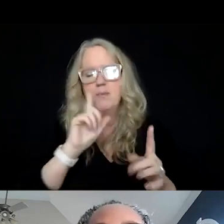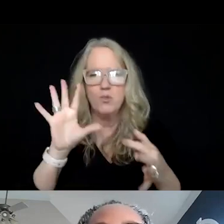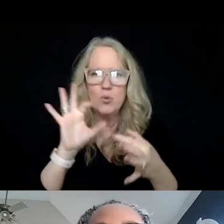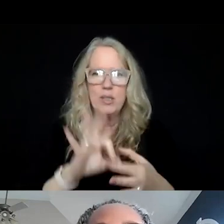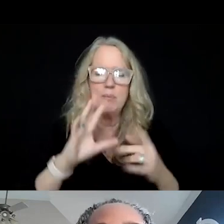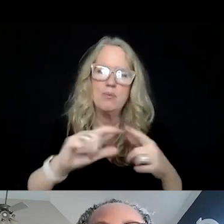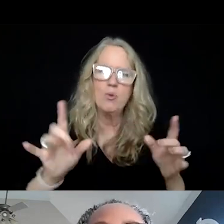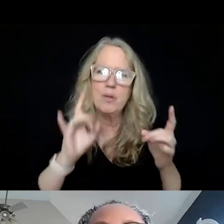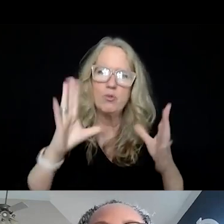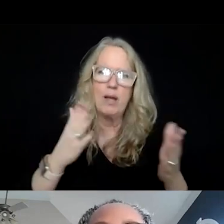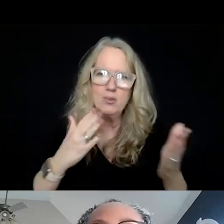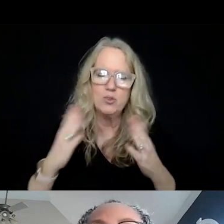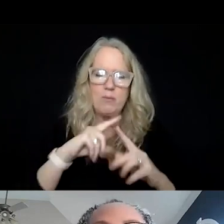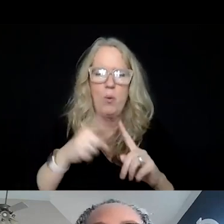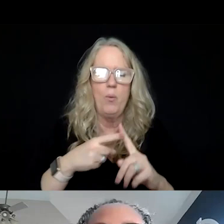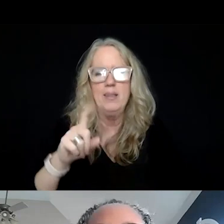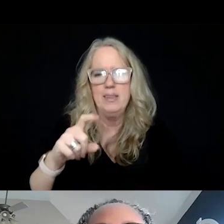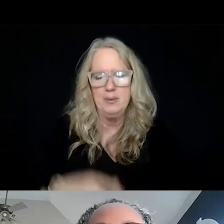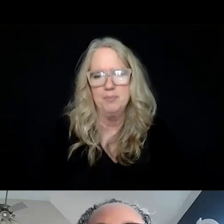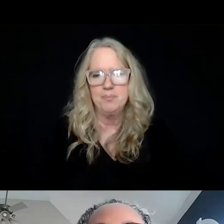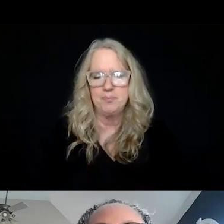SERVICES, AS NEEDED. SO WE HEARD FROM A LOT OF THEM AND A